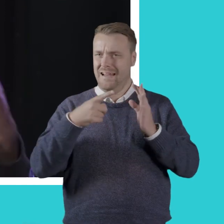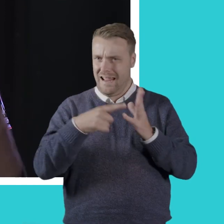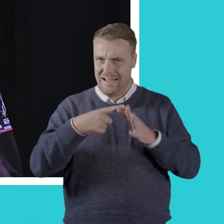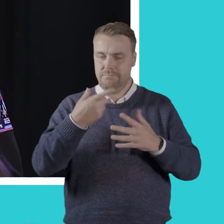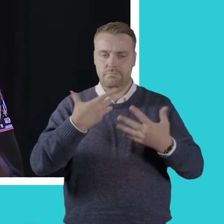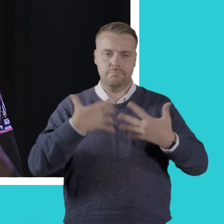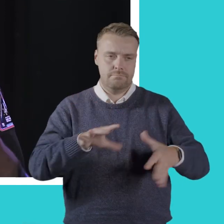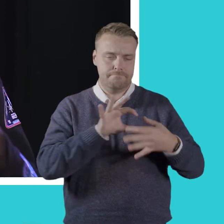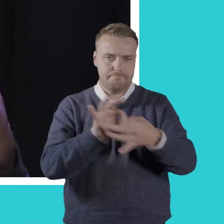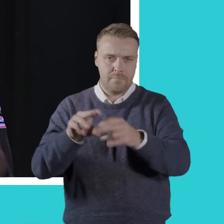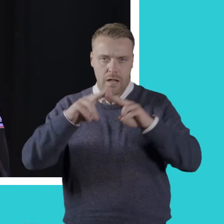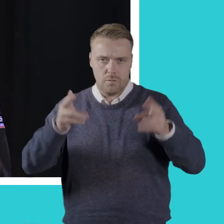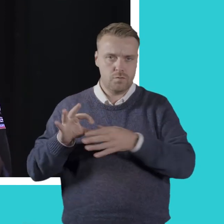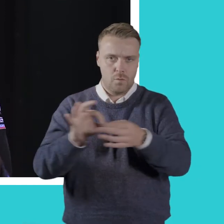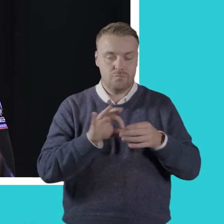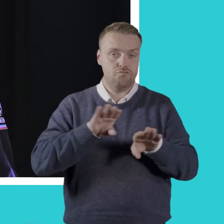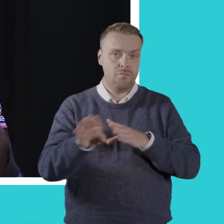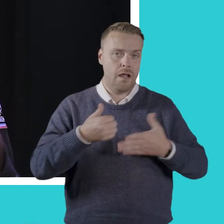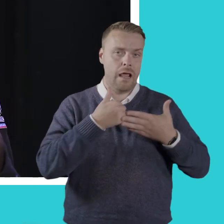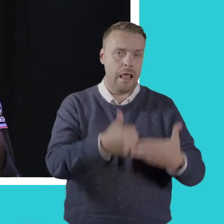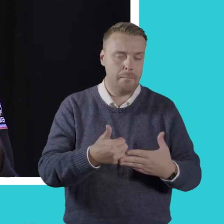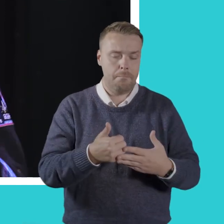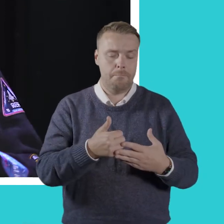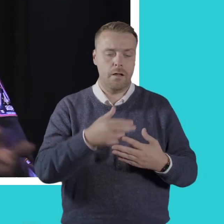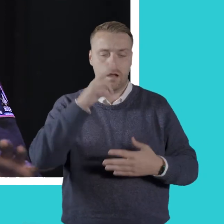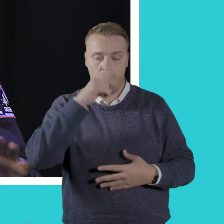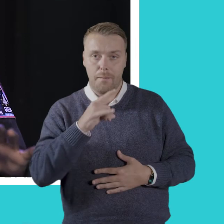this kind of stuff to aid young people to become better. Not that they're bad in any way but to